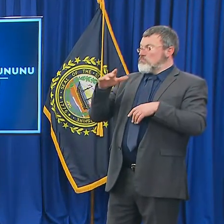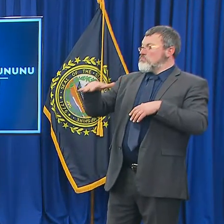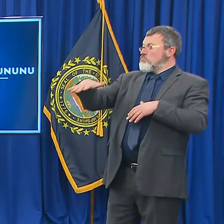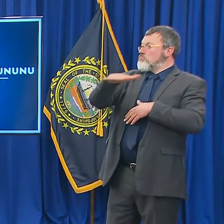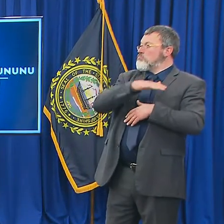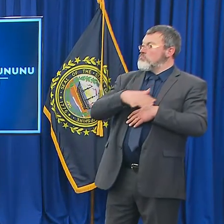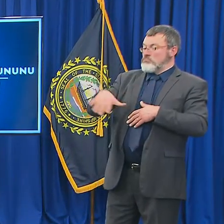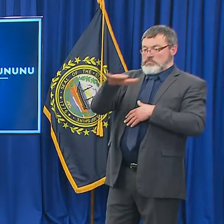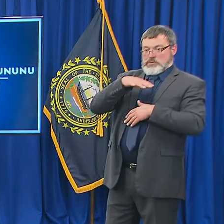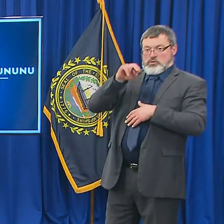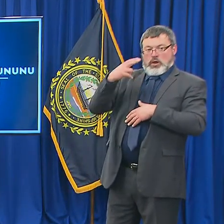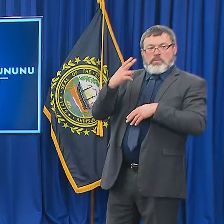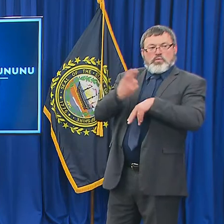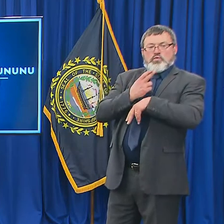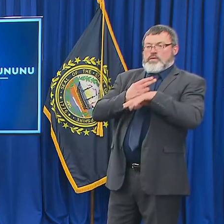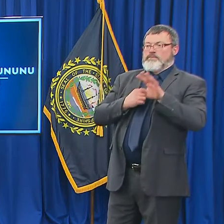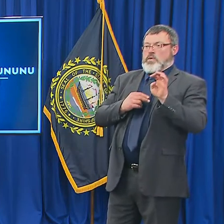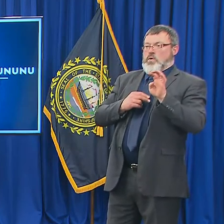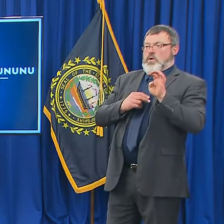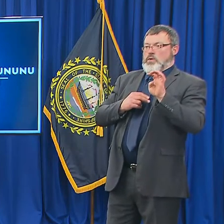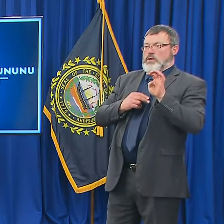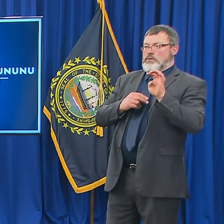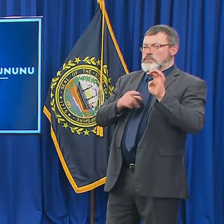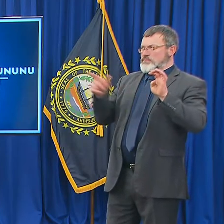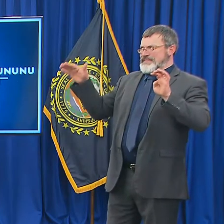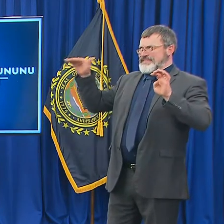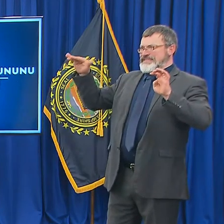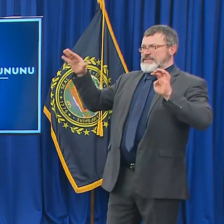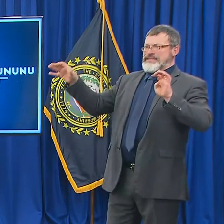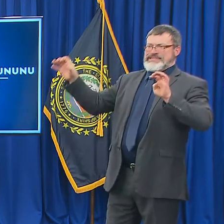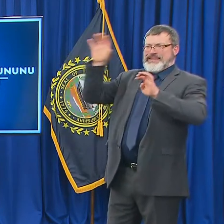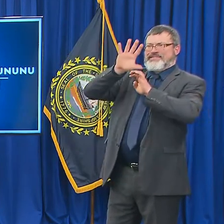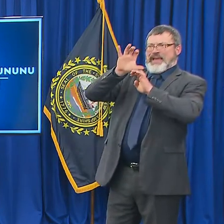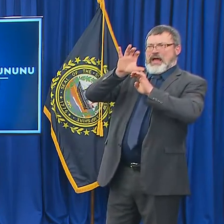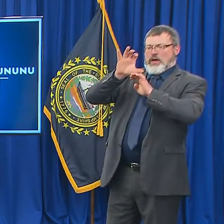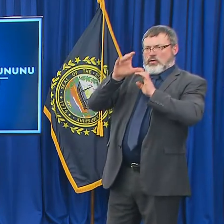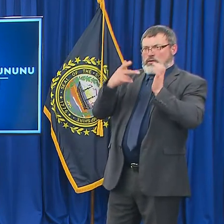of their staff in over half of their residents battling this virus.